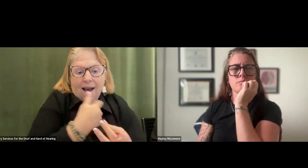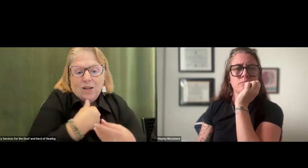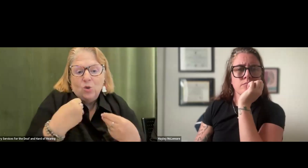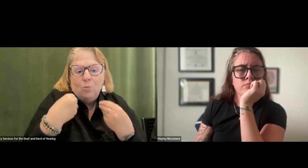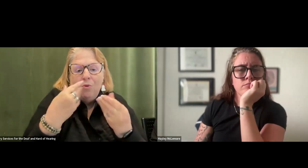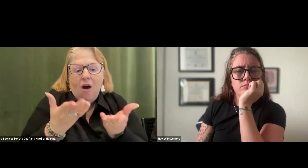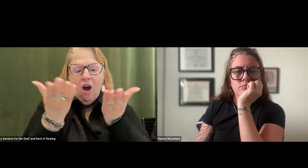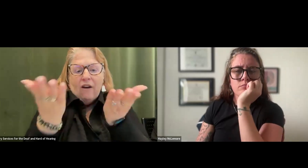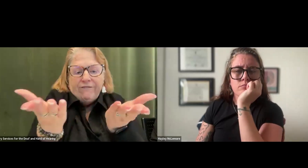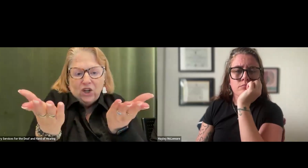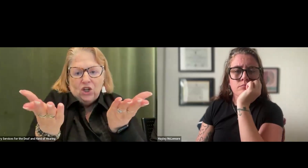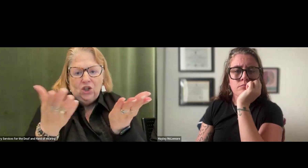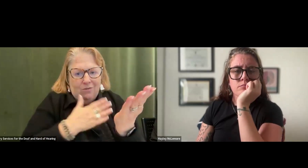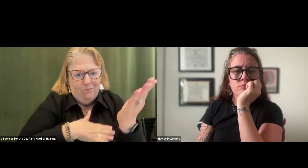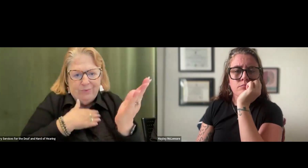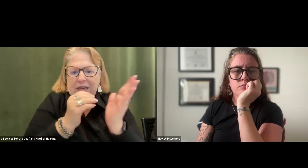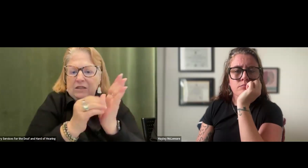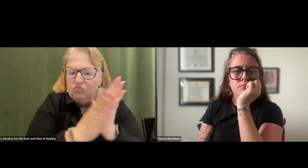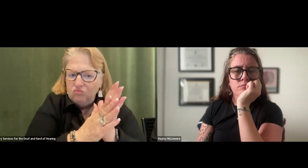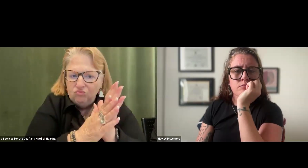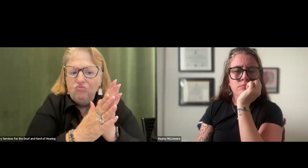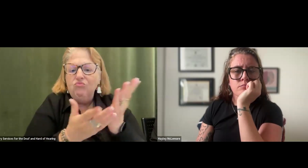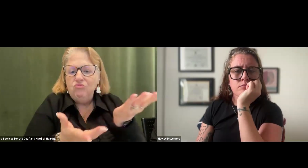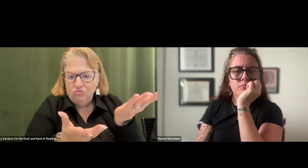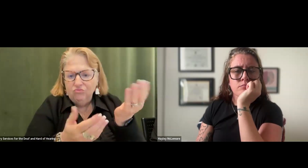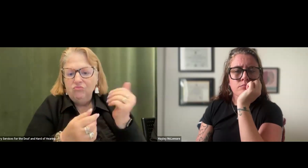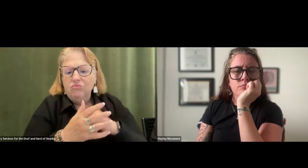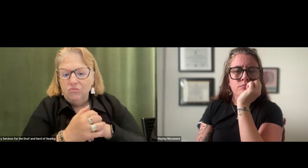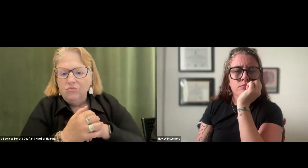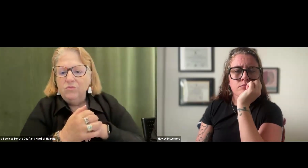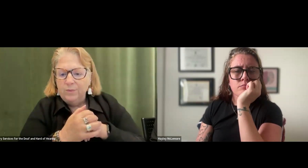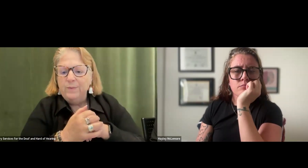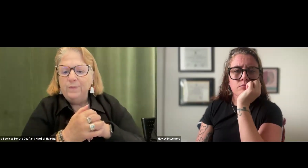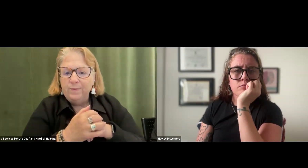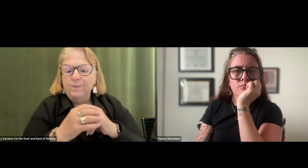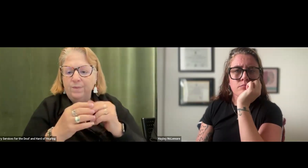Any future programs you might be interested in us offering, please feel free to put that down.